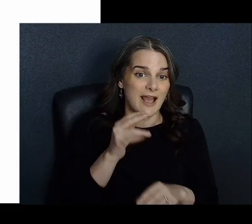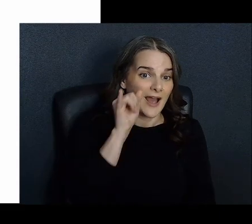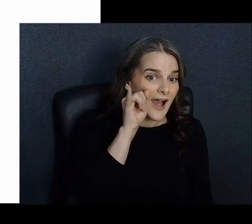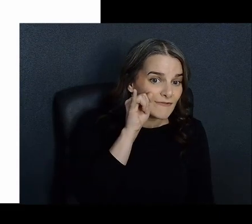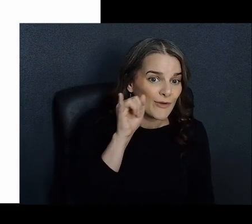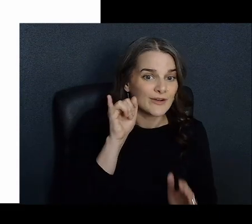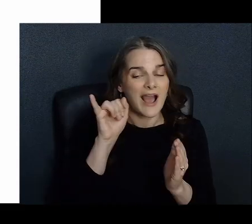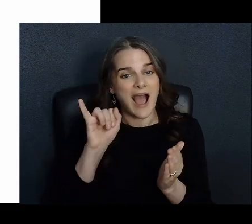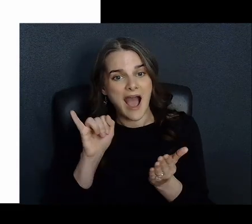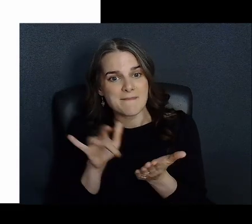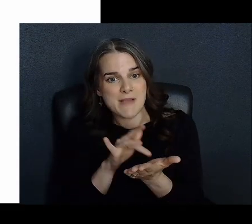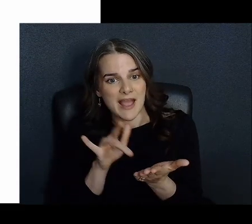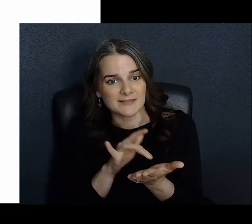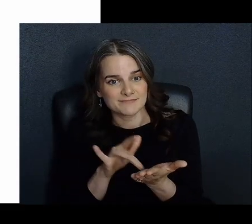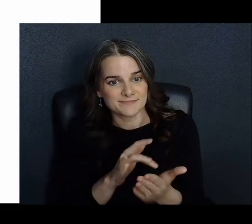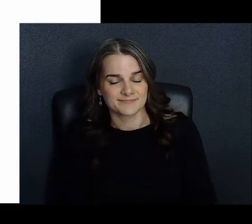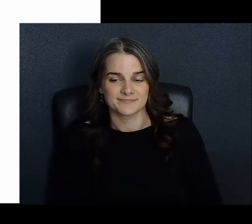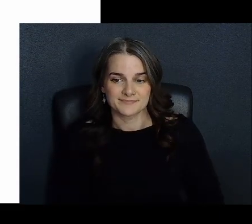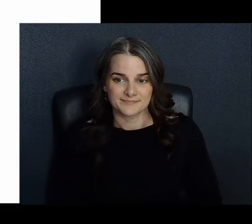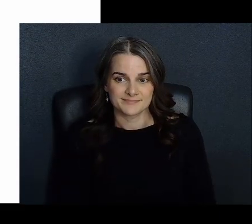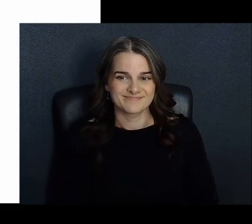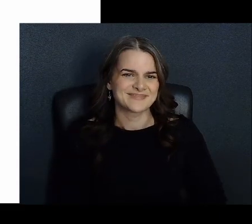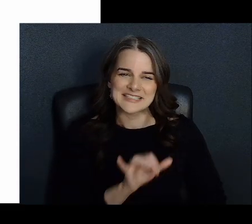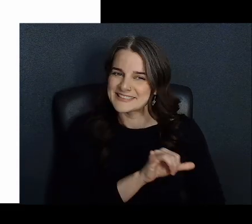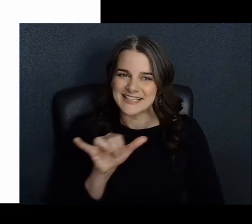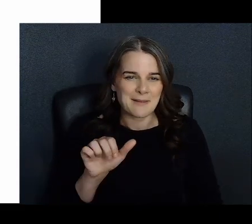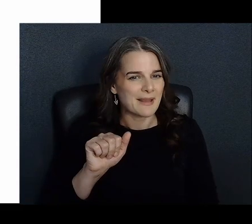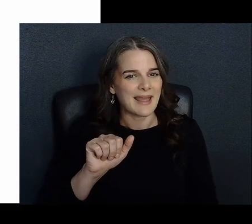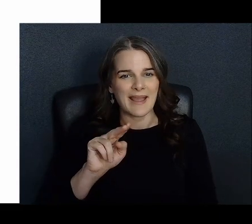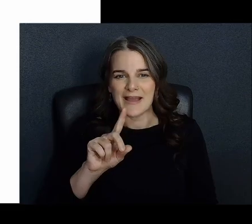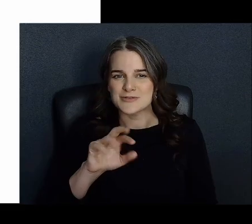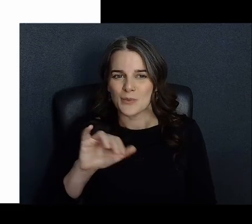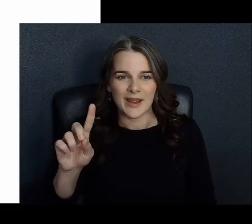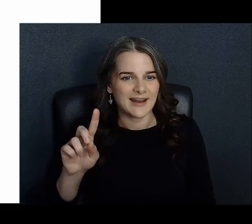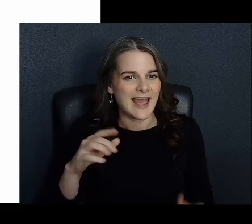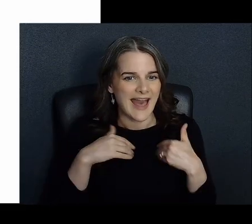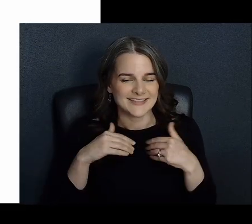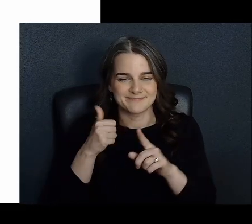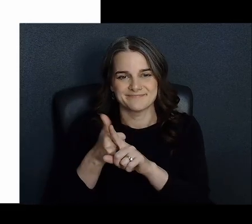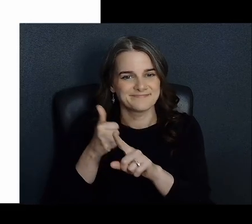Likewise, Android phones and tablets, they have their own accessibility features. Surprise, surprise.